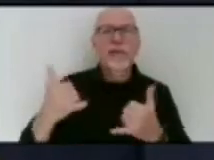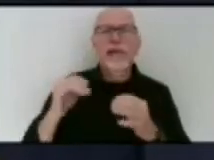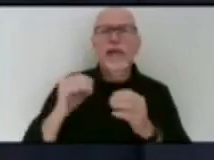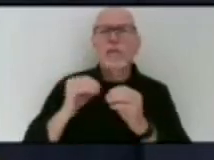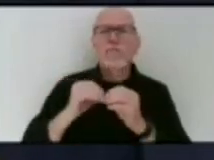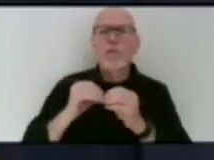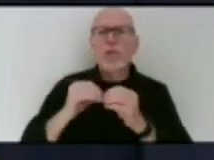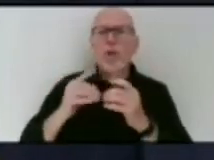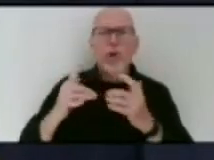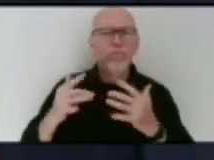on us.